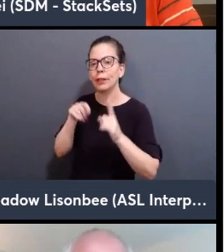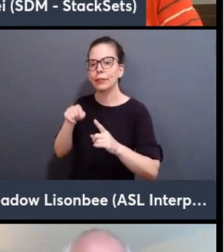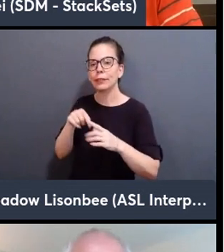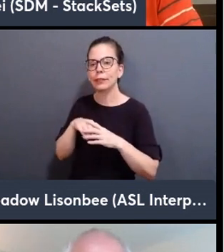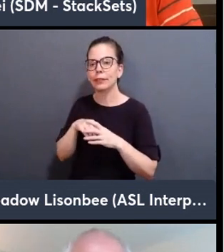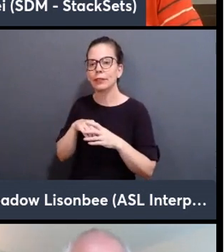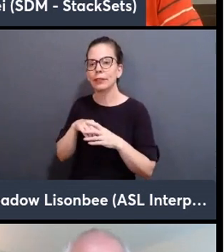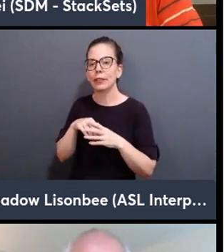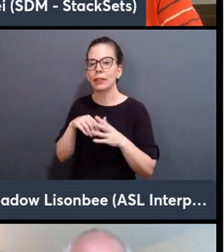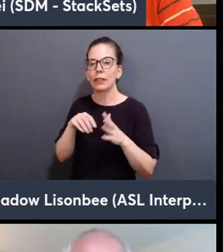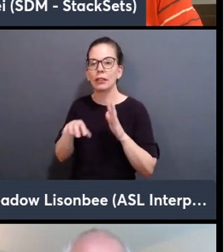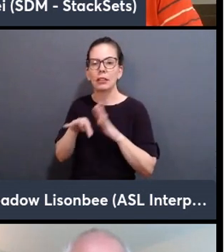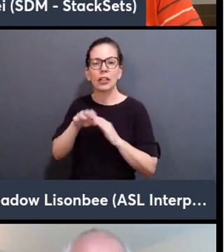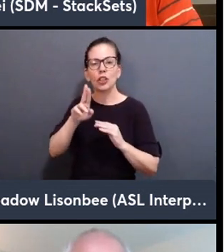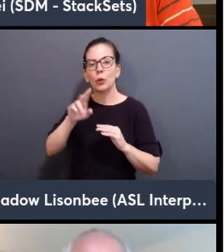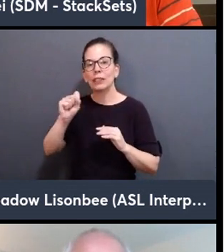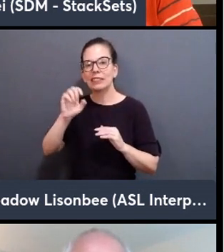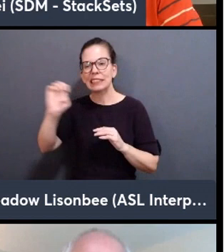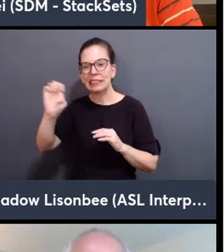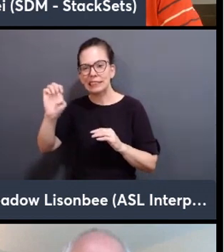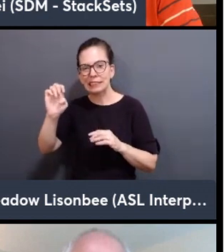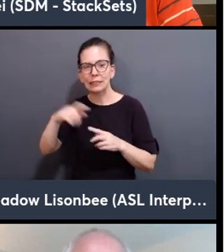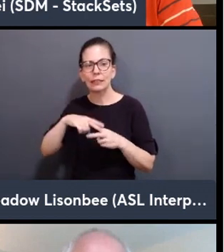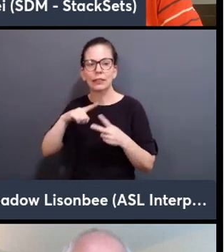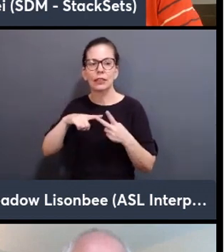Let's select the U S east and U S west.